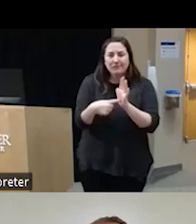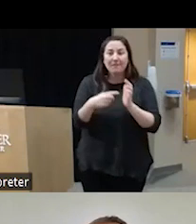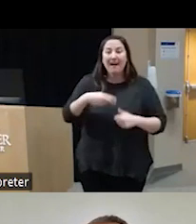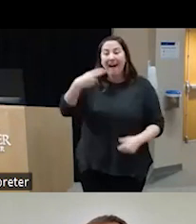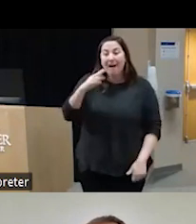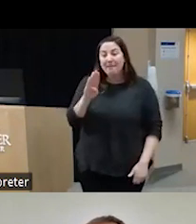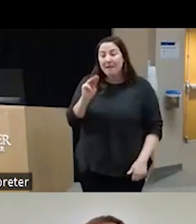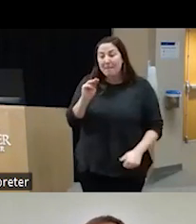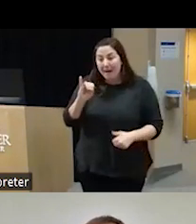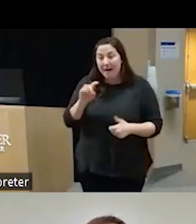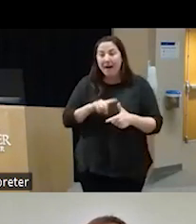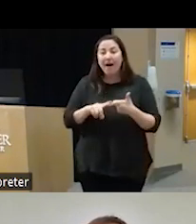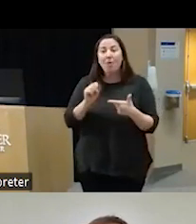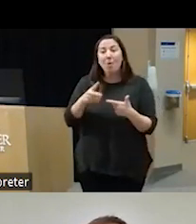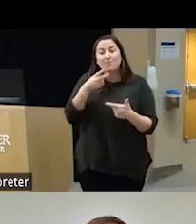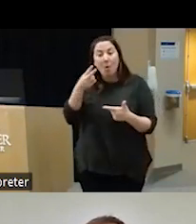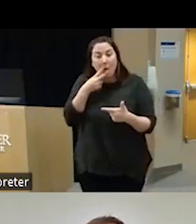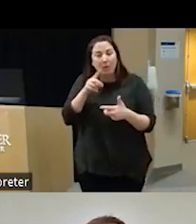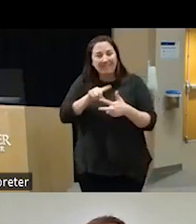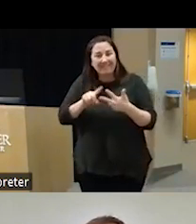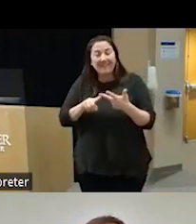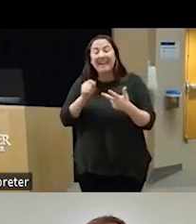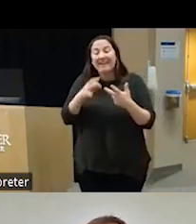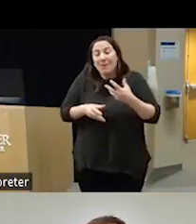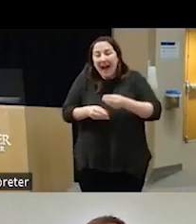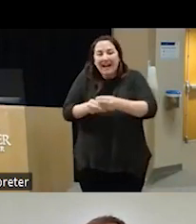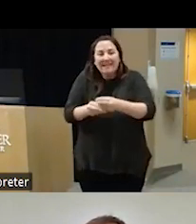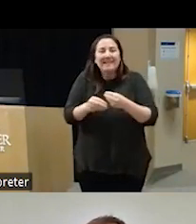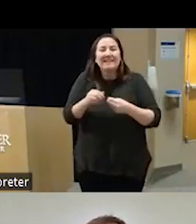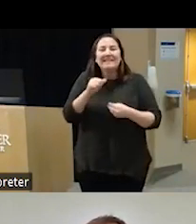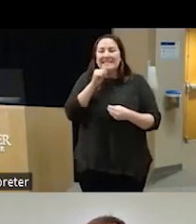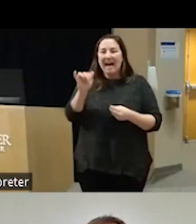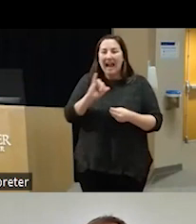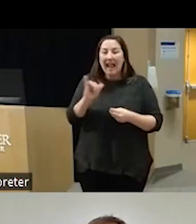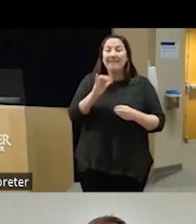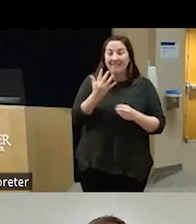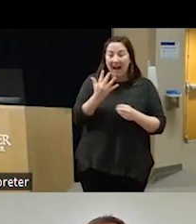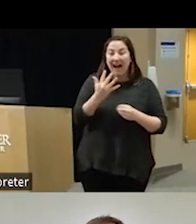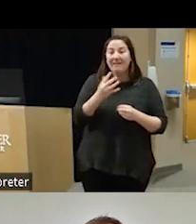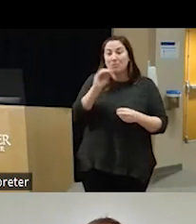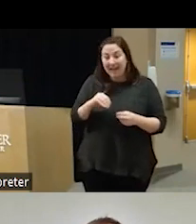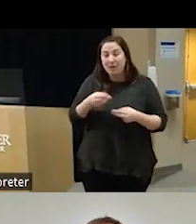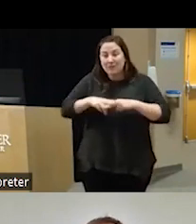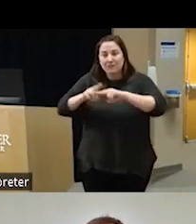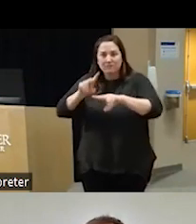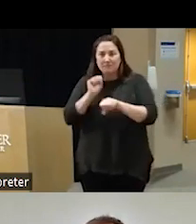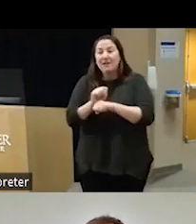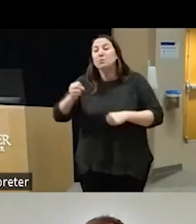and when you add them together, you don't get with five respecters not five-fold increase risk. It's actually 12 folder greased.